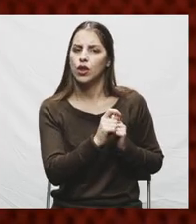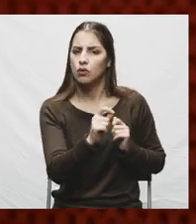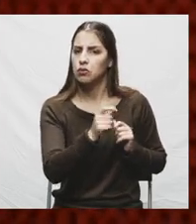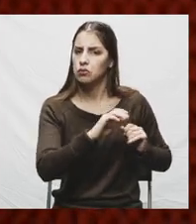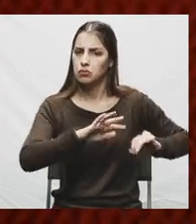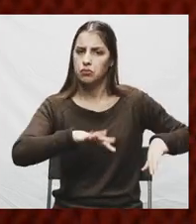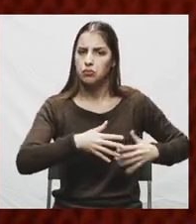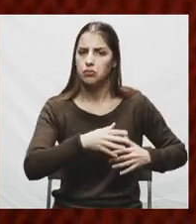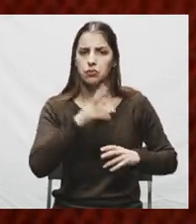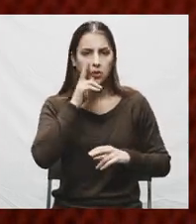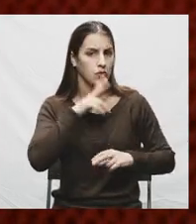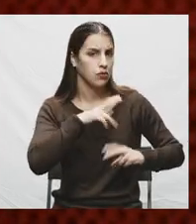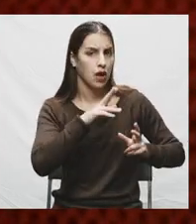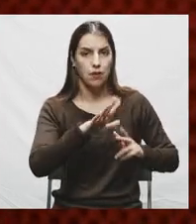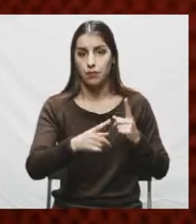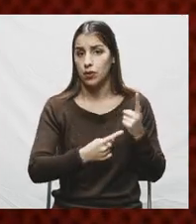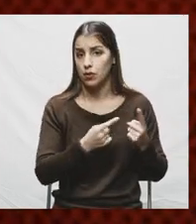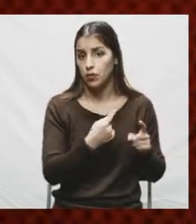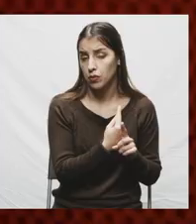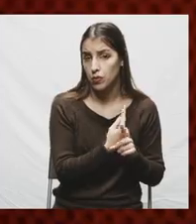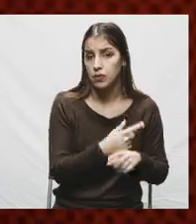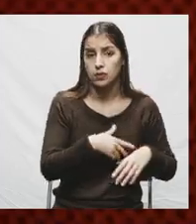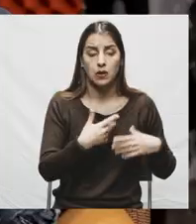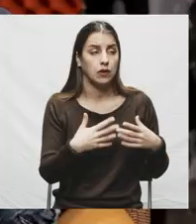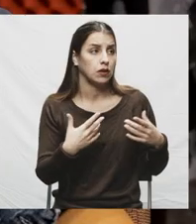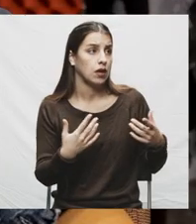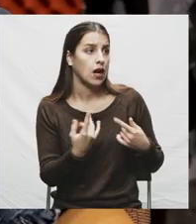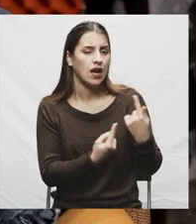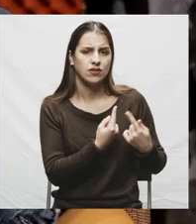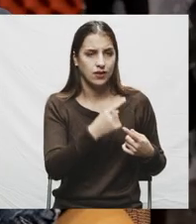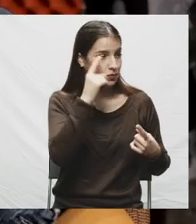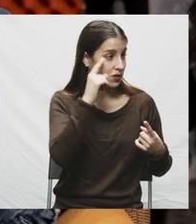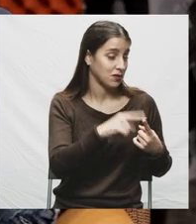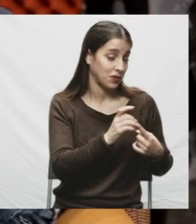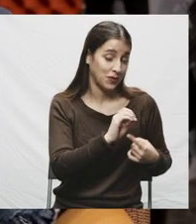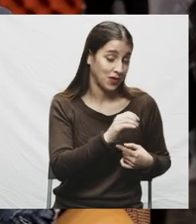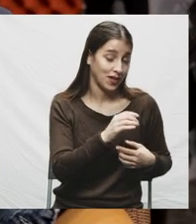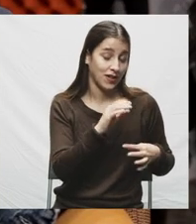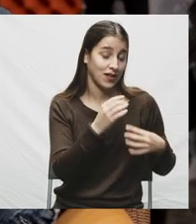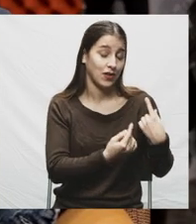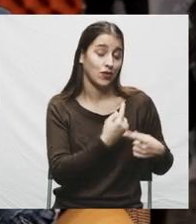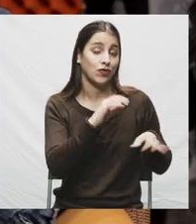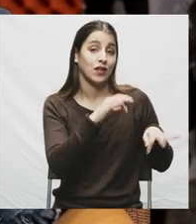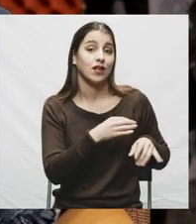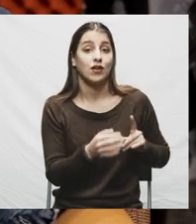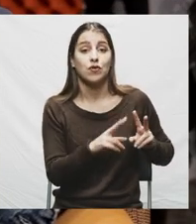whatever it takes, to find something" and sometimes there’s not even a goal to find anything Exactly. — … at the end of it, right?